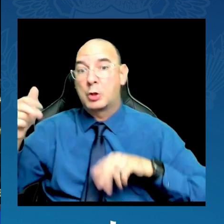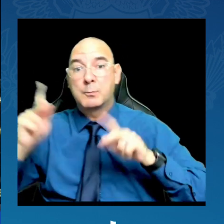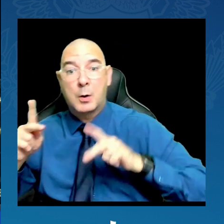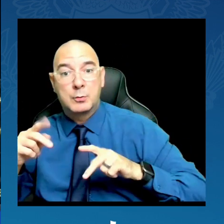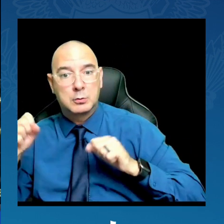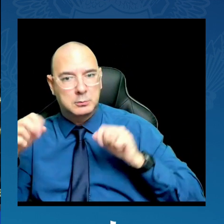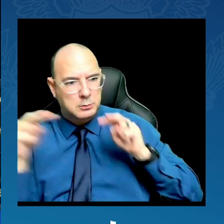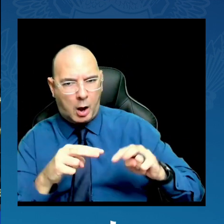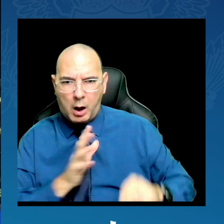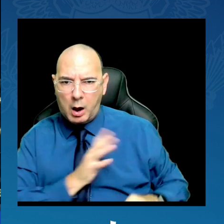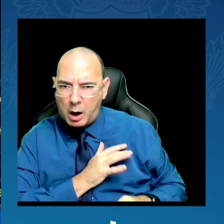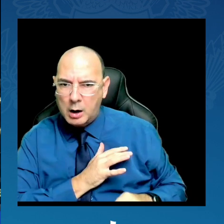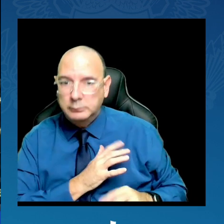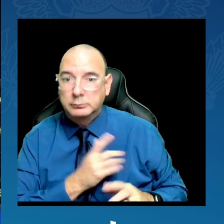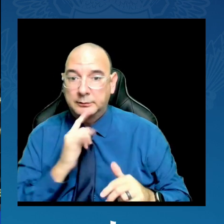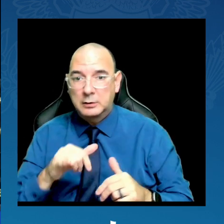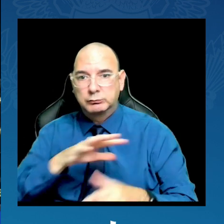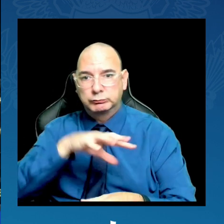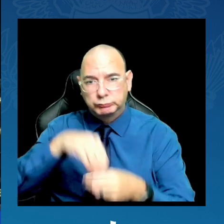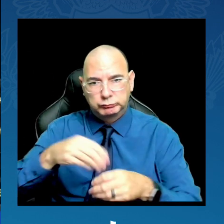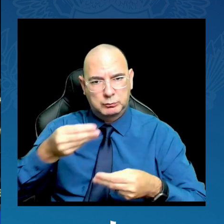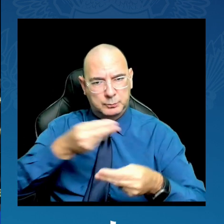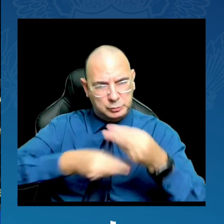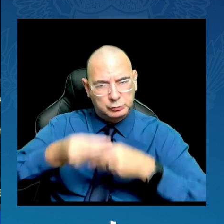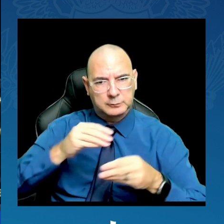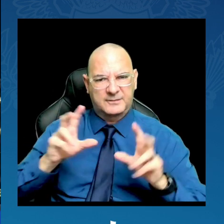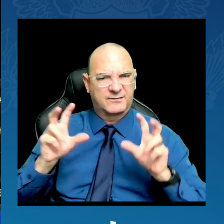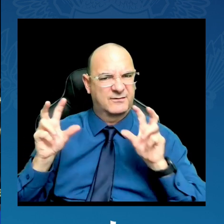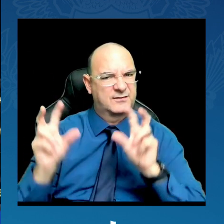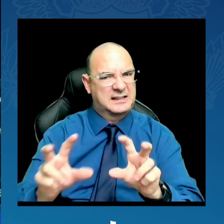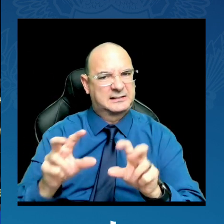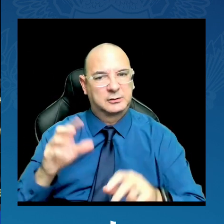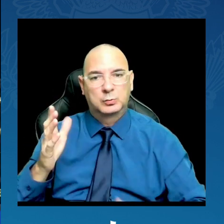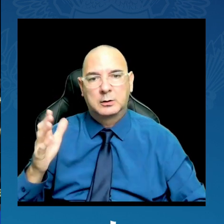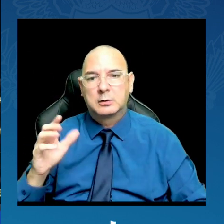in the Artemis program that will bolster American leadership and human spaceflight,